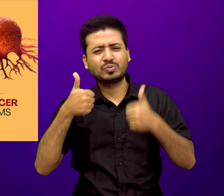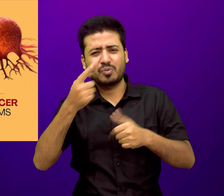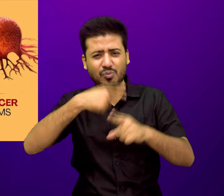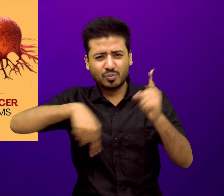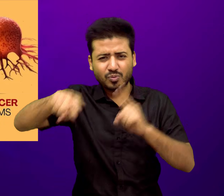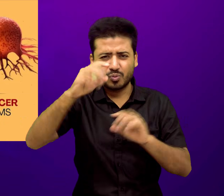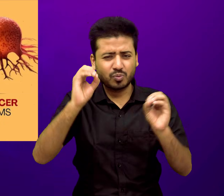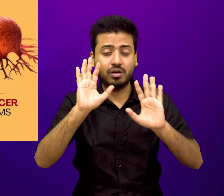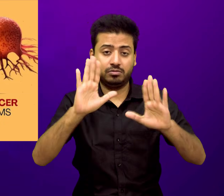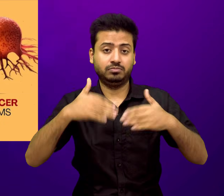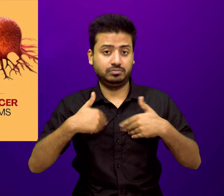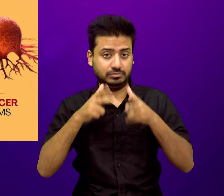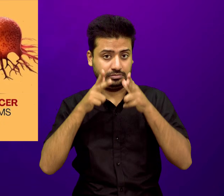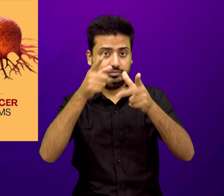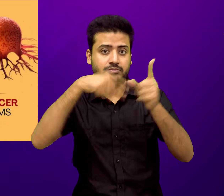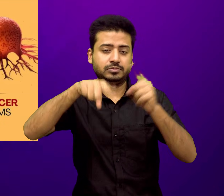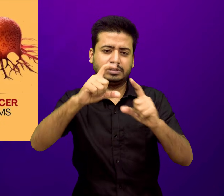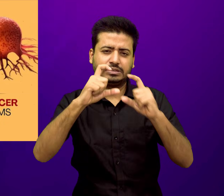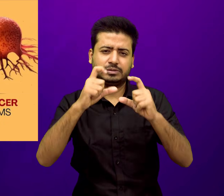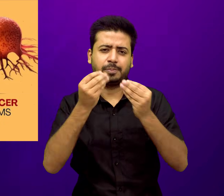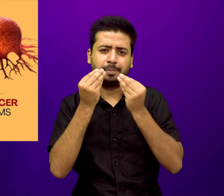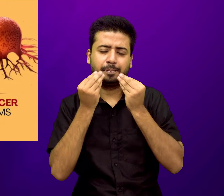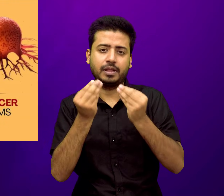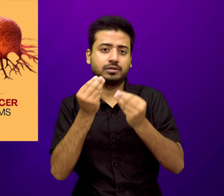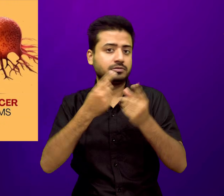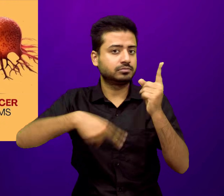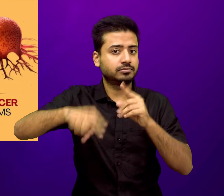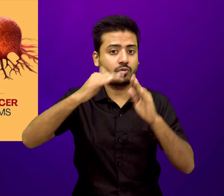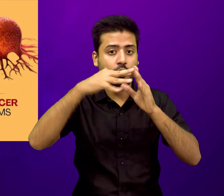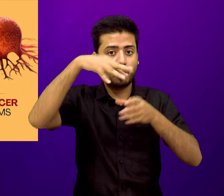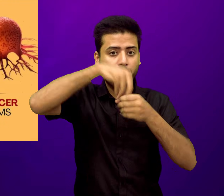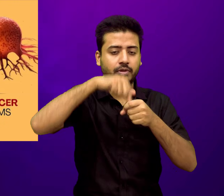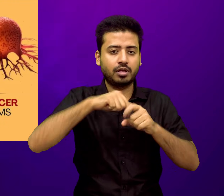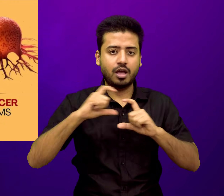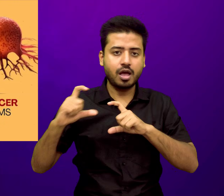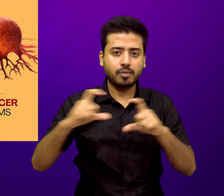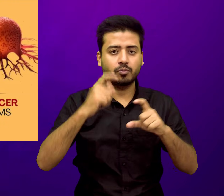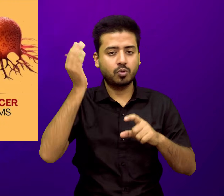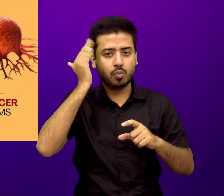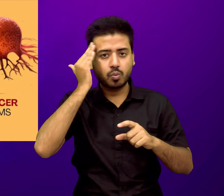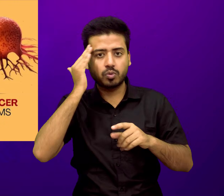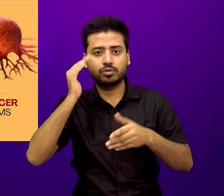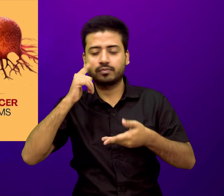particullet into our domestic environments. In recent decades, environmental health researchers